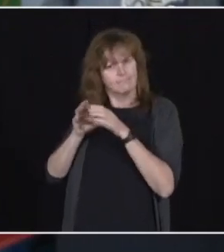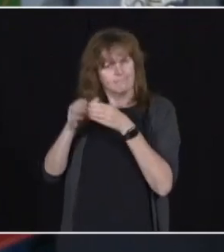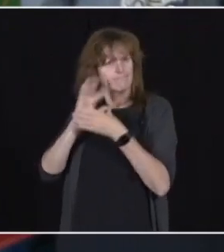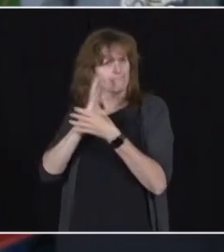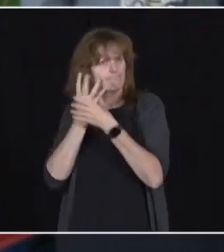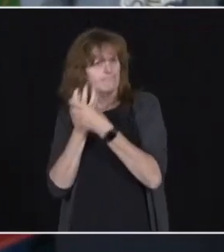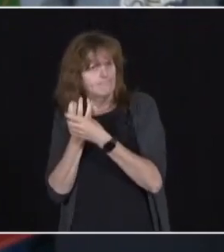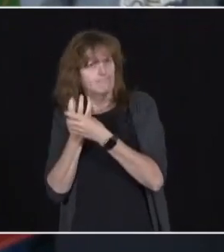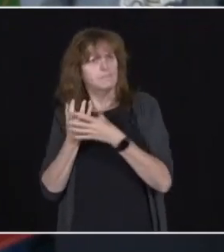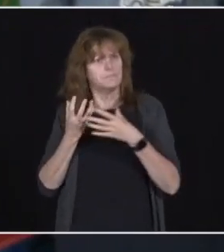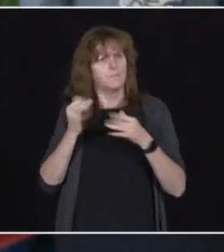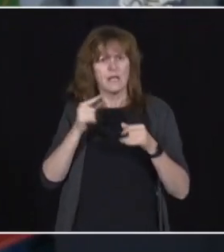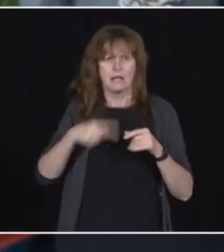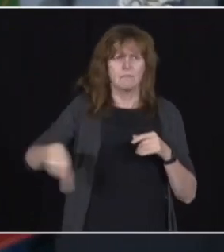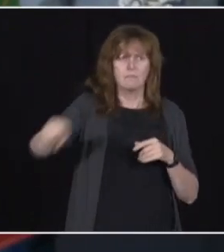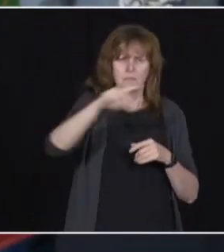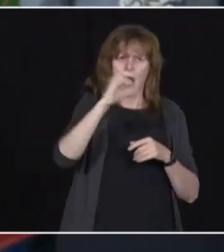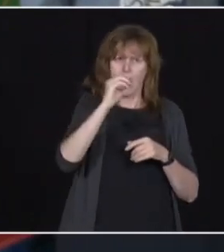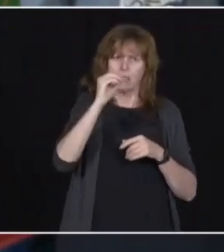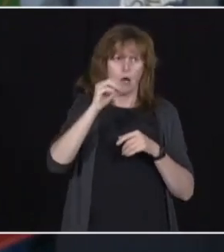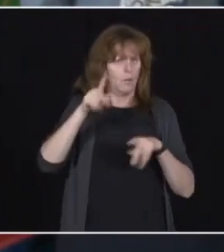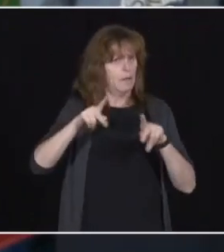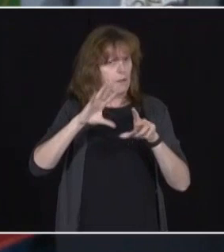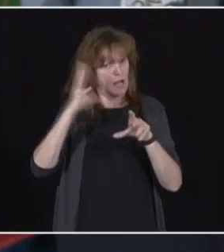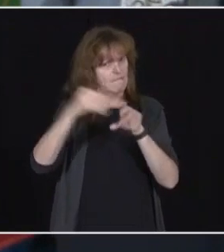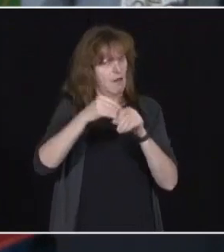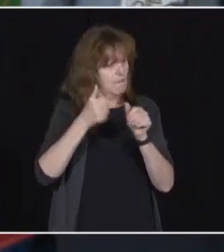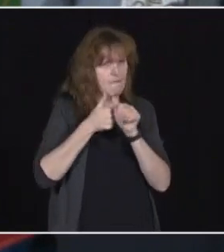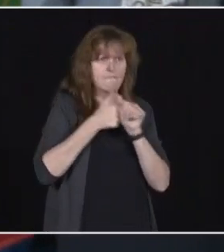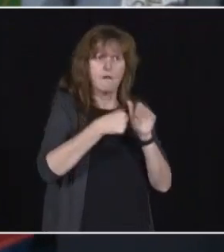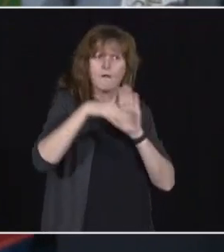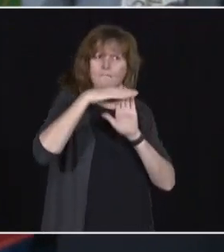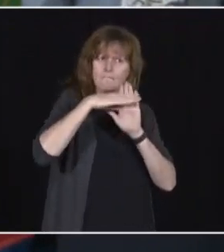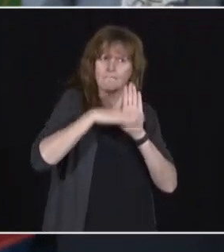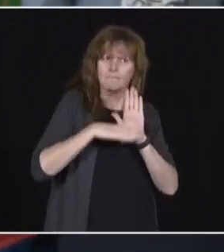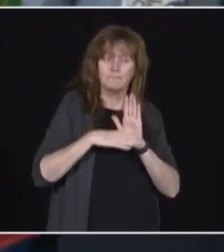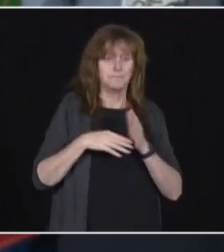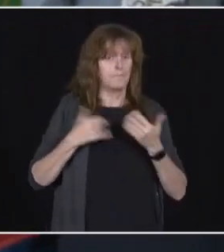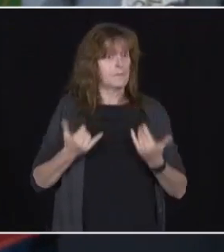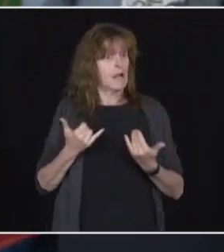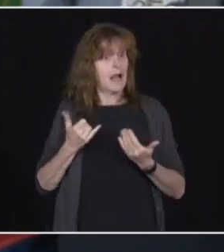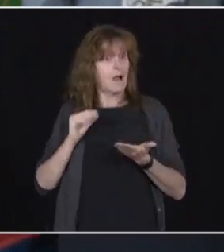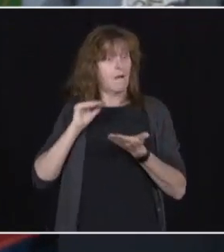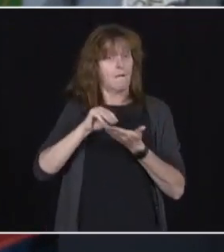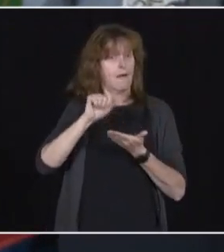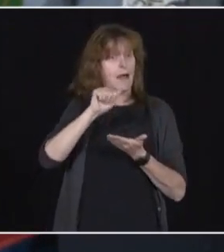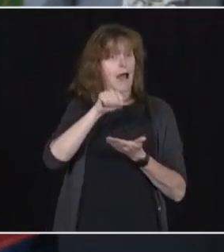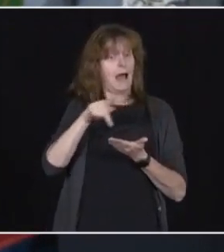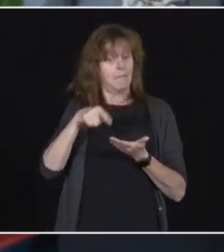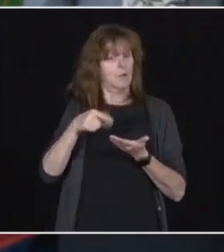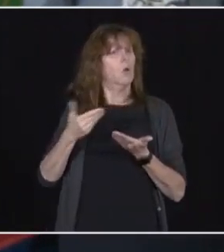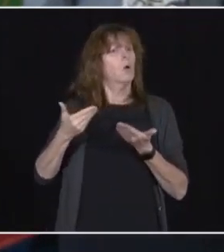So, all along, Ontario want to be engaged and is just another tool and